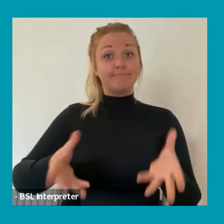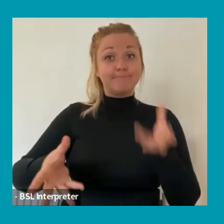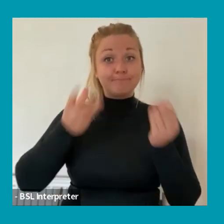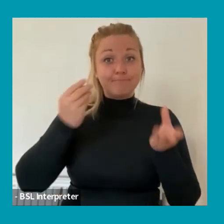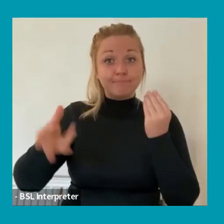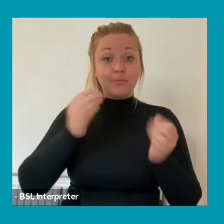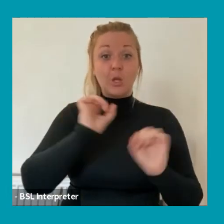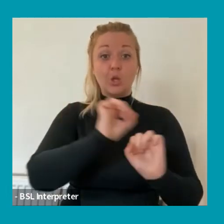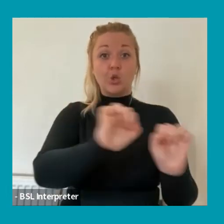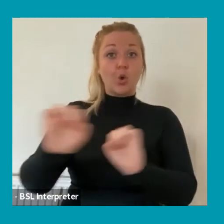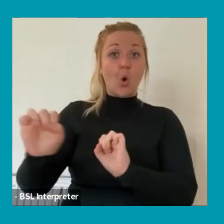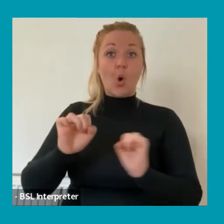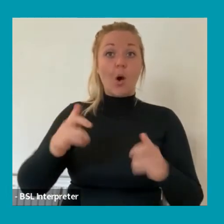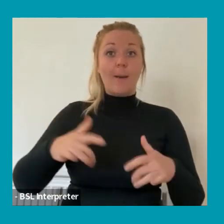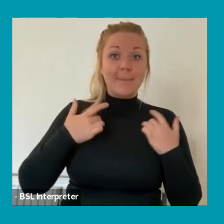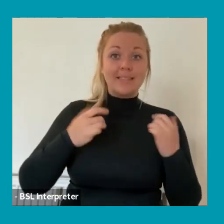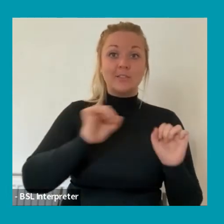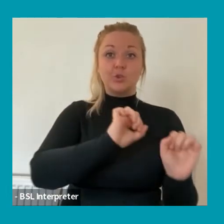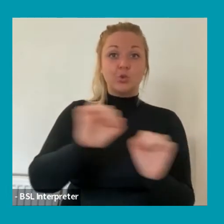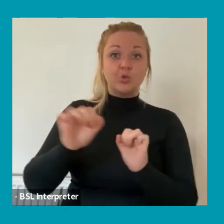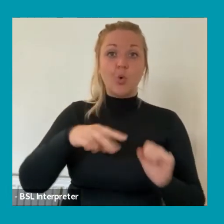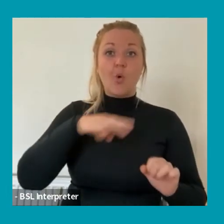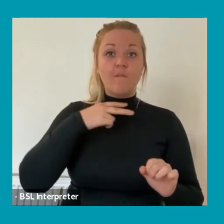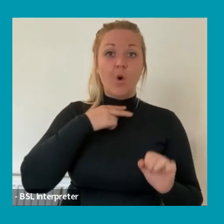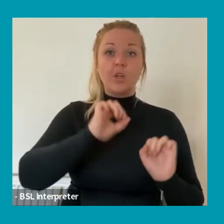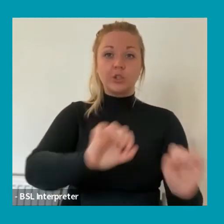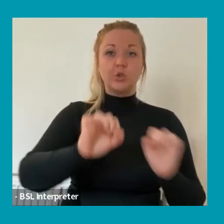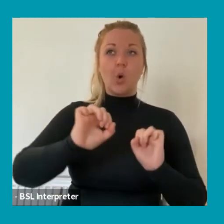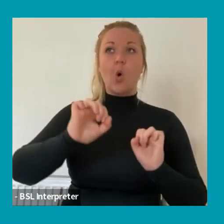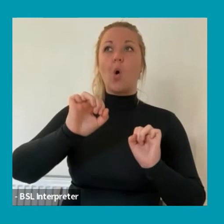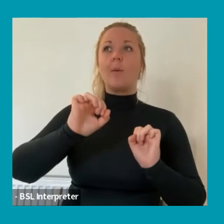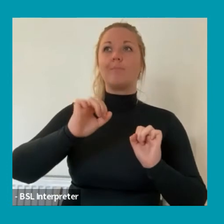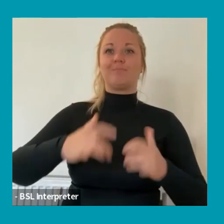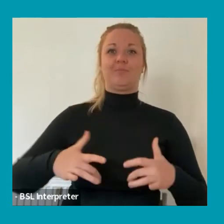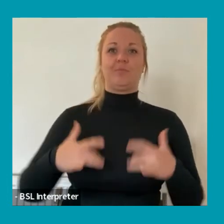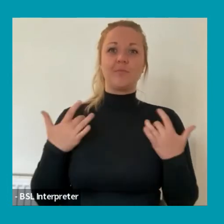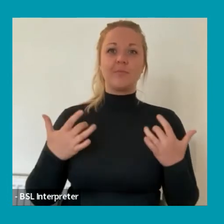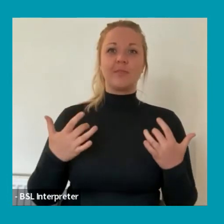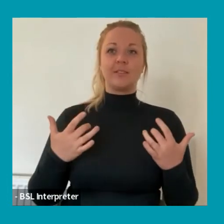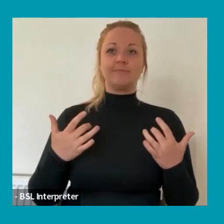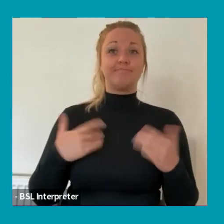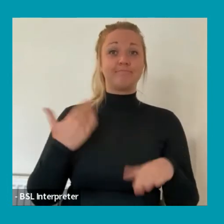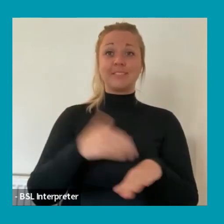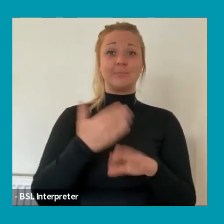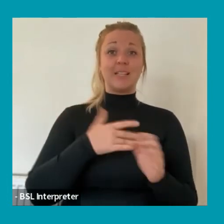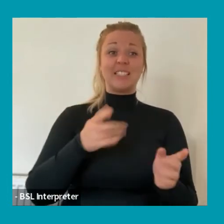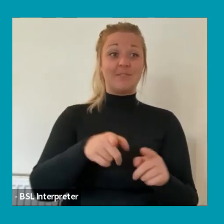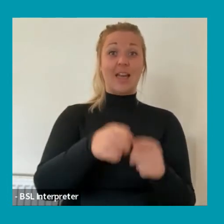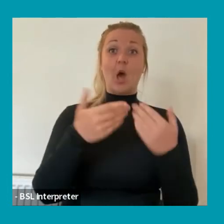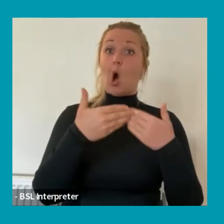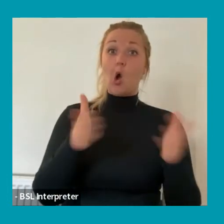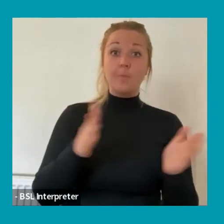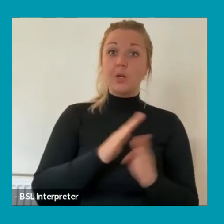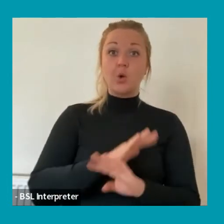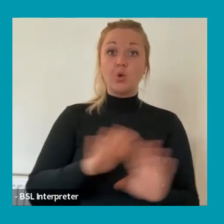Which makes that sort of leadership commitment, whether or not they're open about their own differences. And quite transparent.